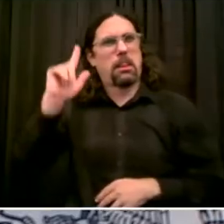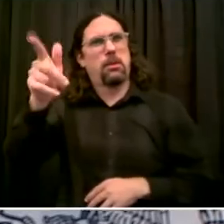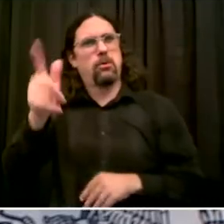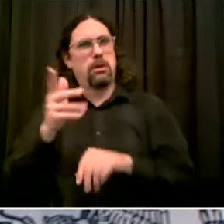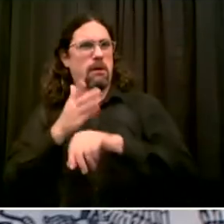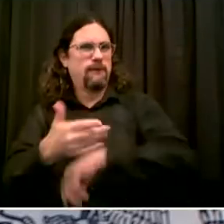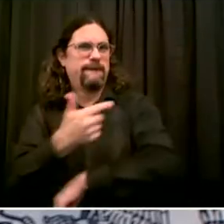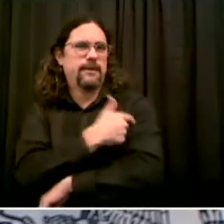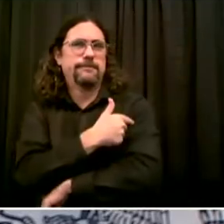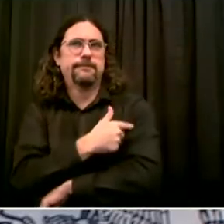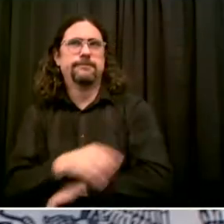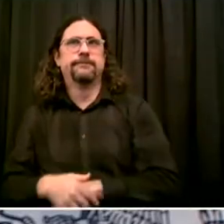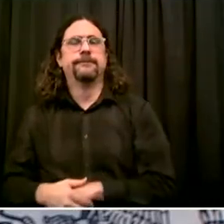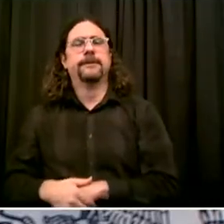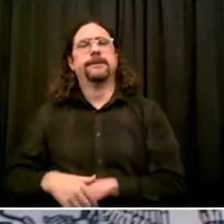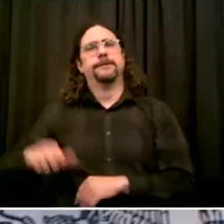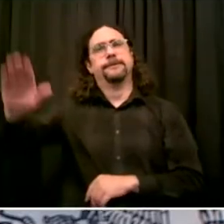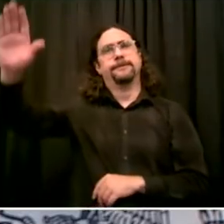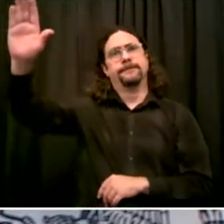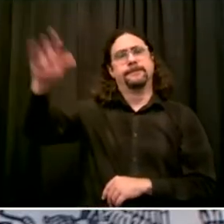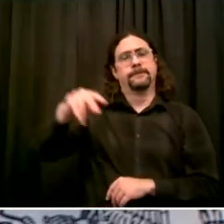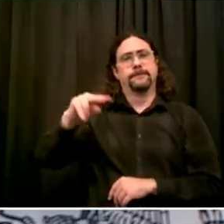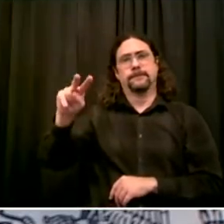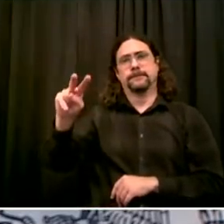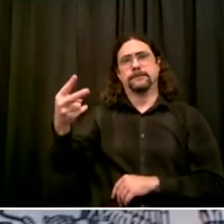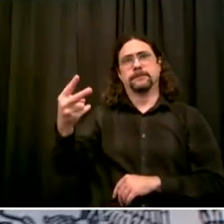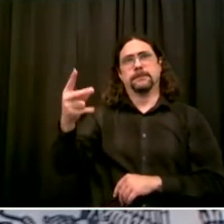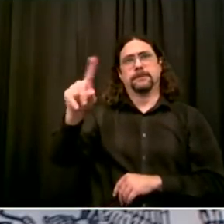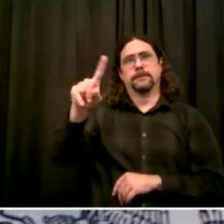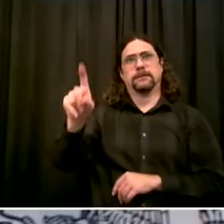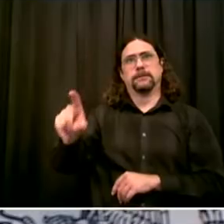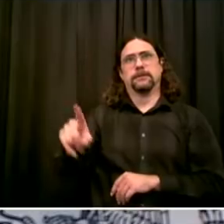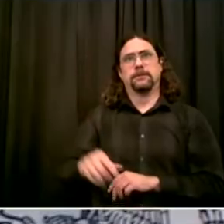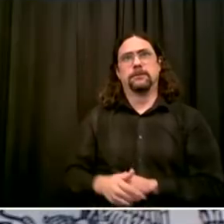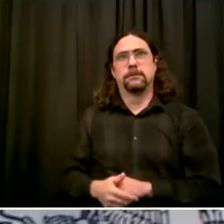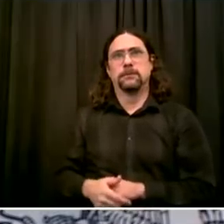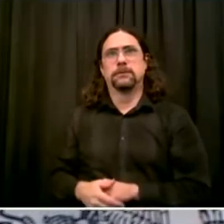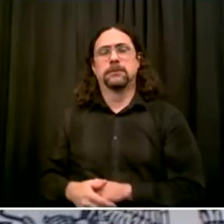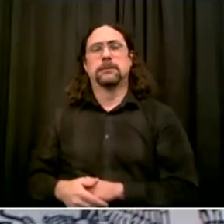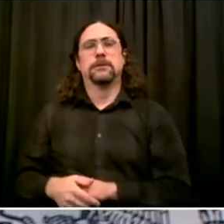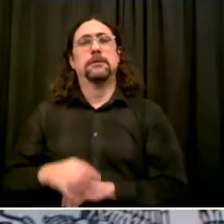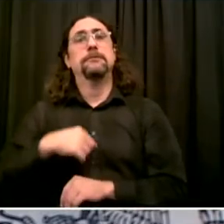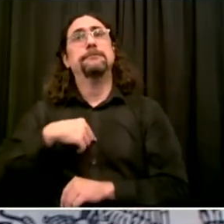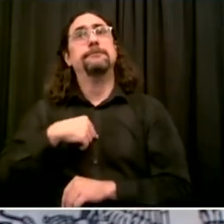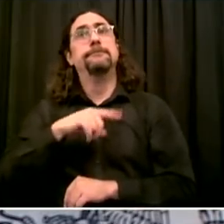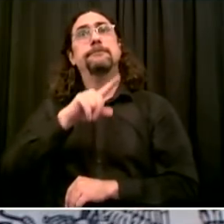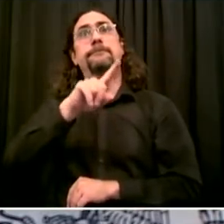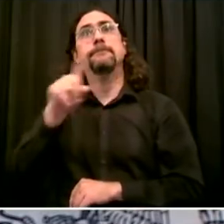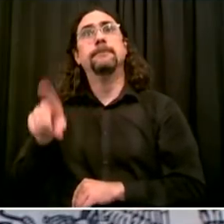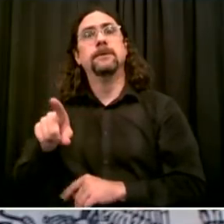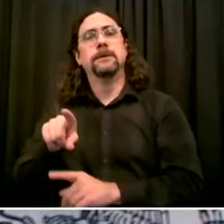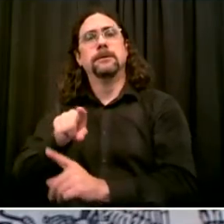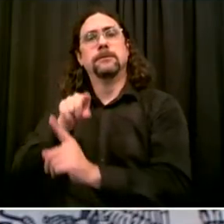ABOUT THE BLACK LIVES MATTER MOVEMENT. IN ADDITION TO